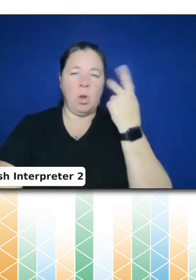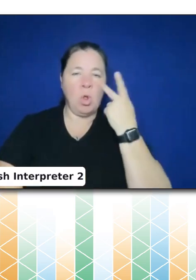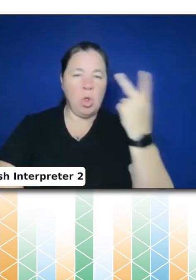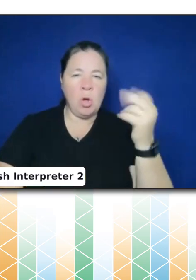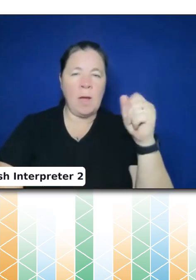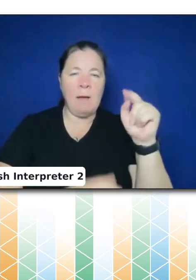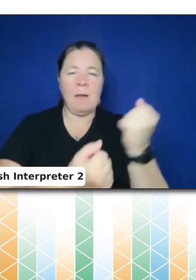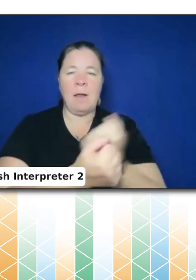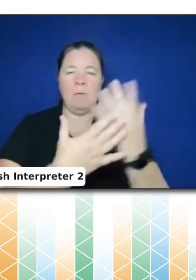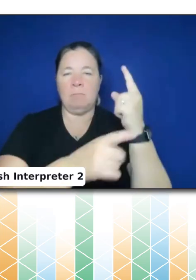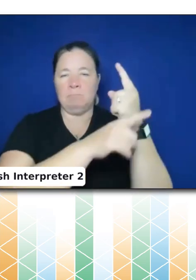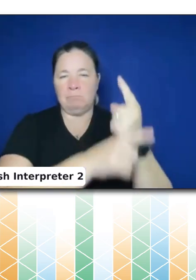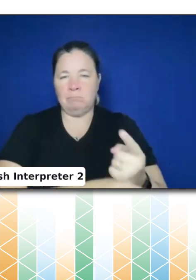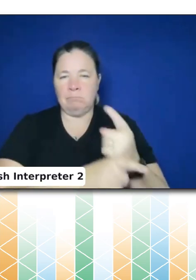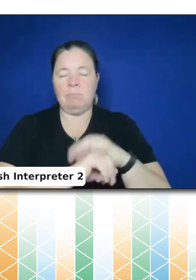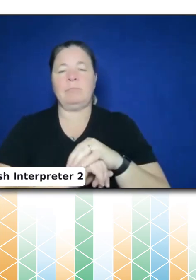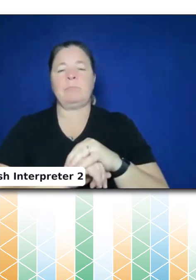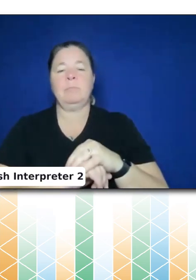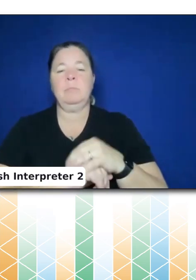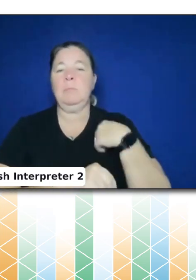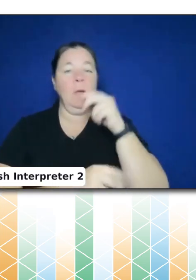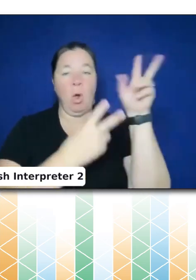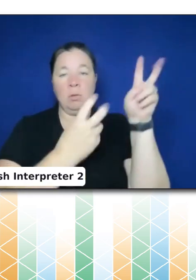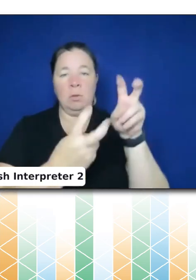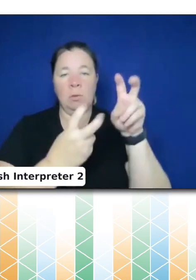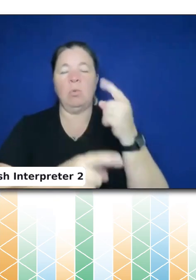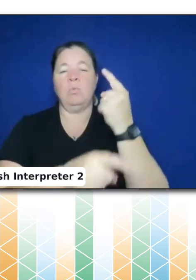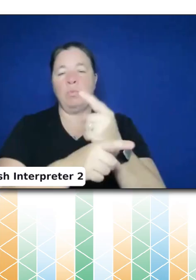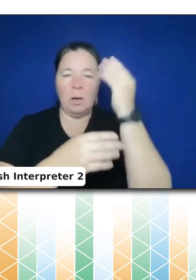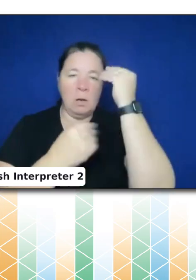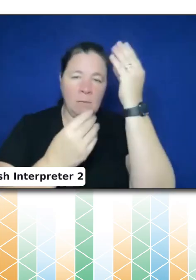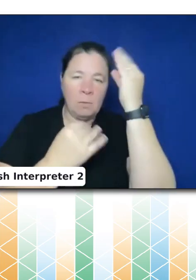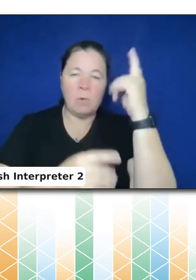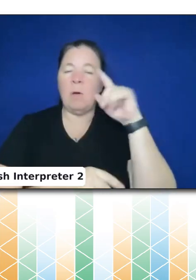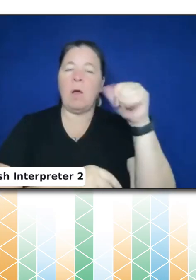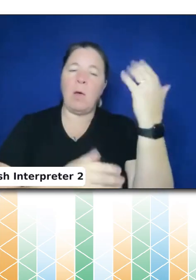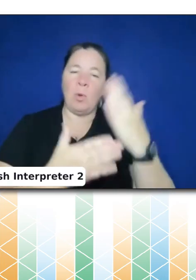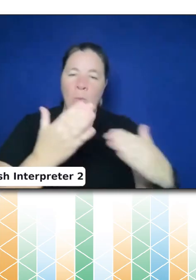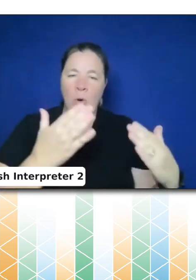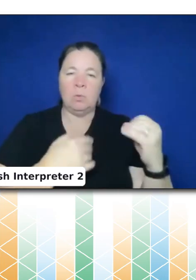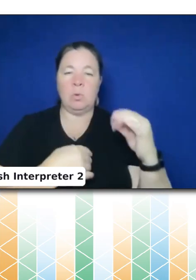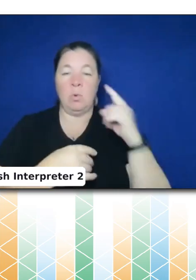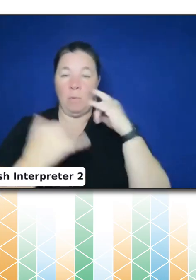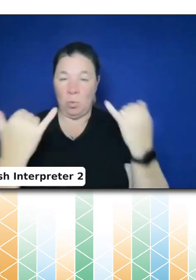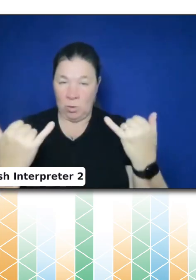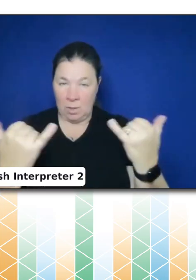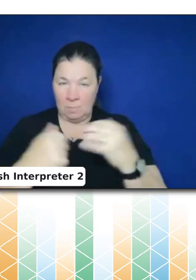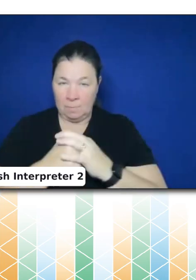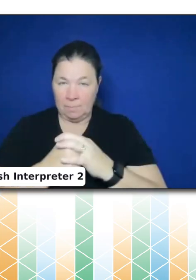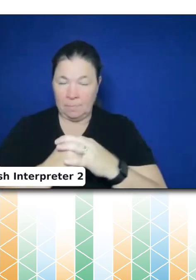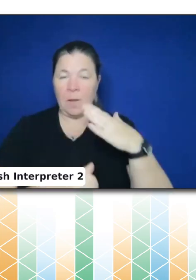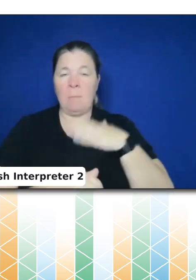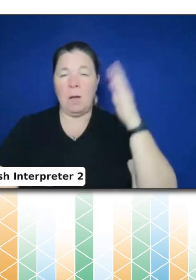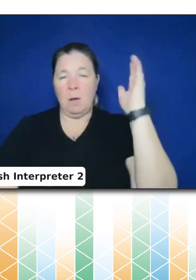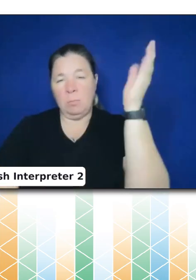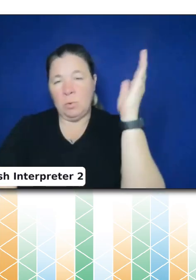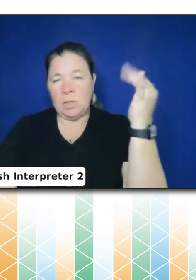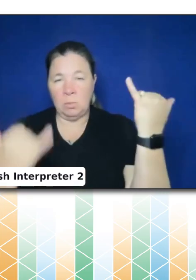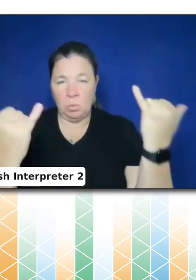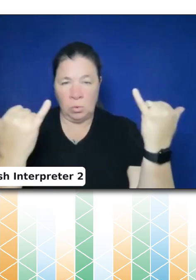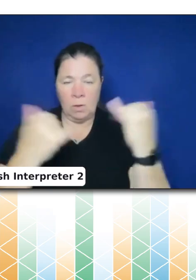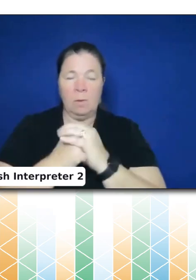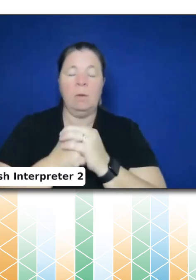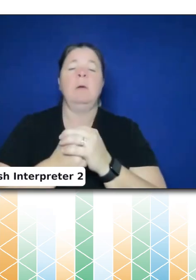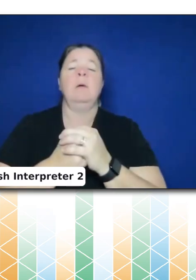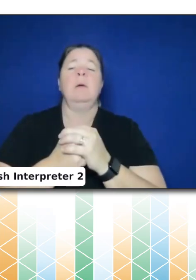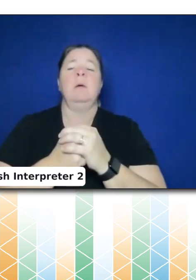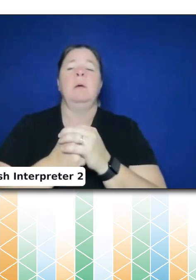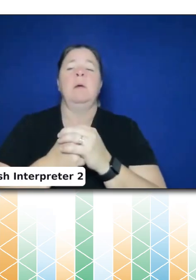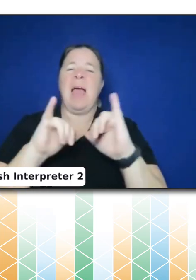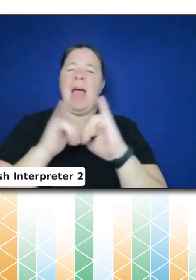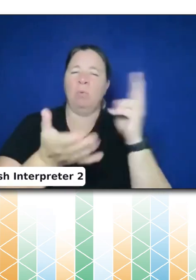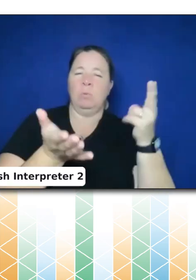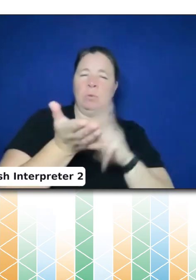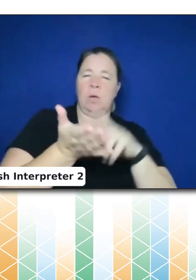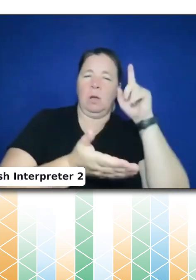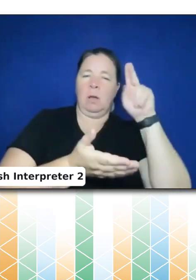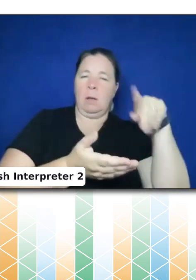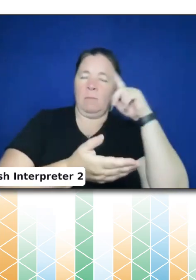So, um, and I wasn't downloading the right information for. Other parts. So, for today, uh, my presentation is going to be on, uh, essentially how to sign up for SAP Ariba.